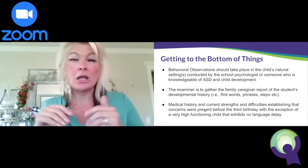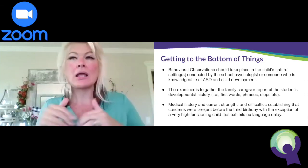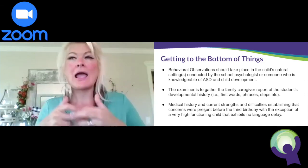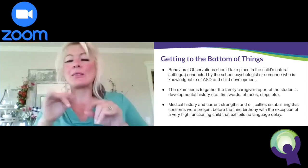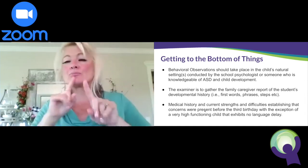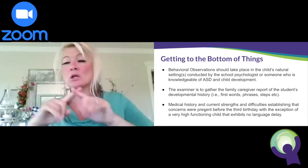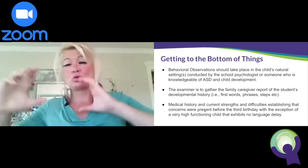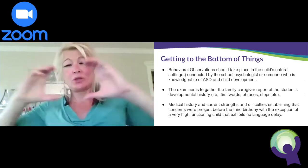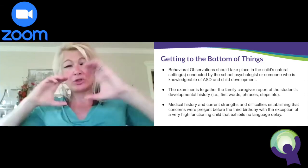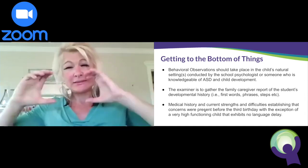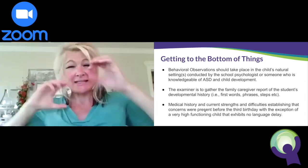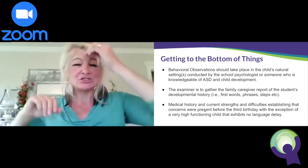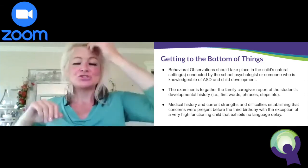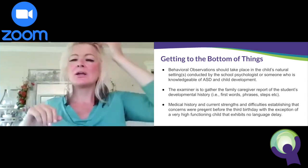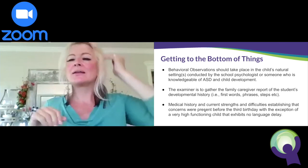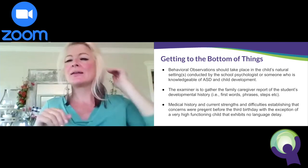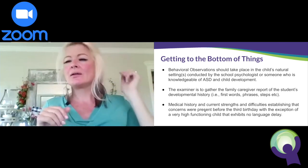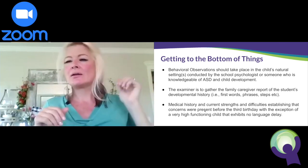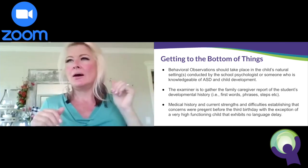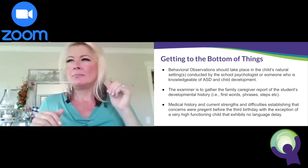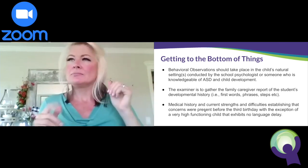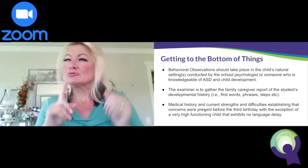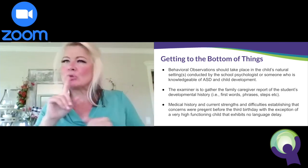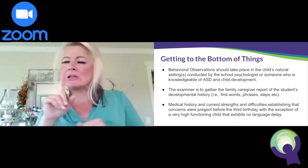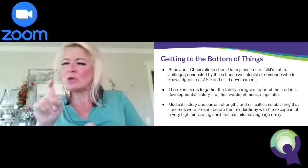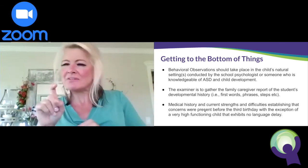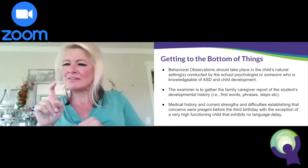respond to transitions? How are they learning? How are they responding to communication?